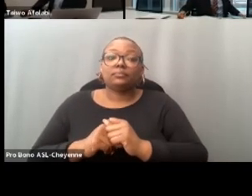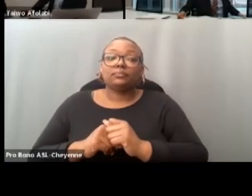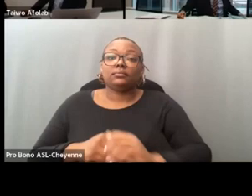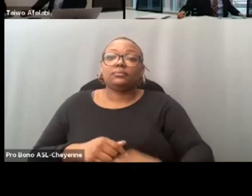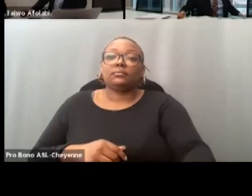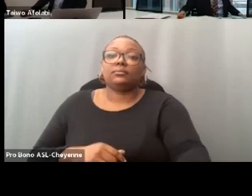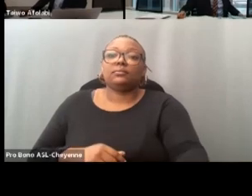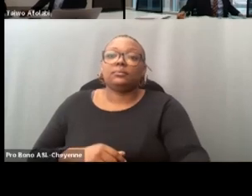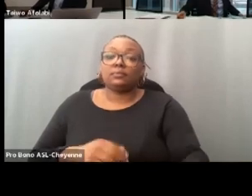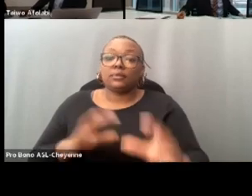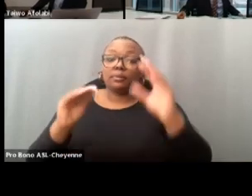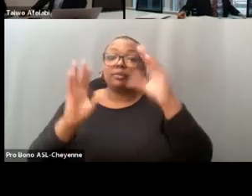Professor Ukuma?